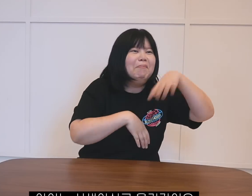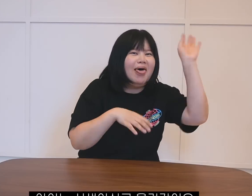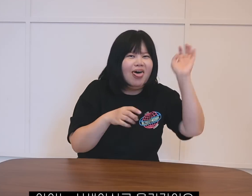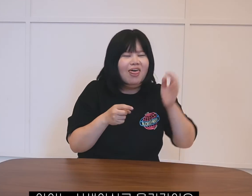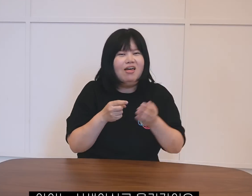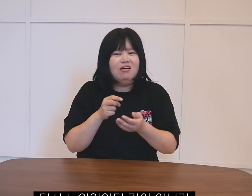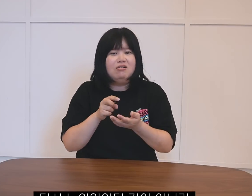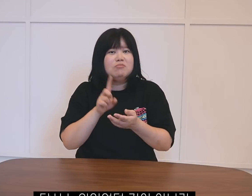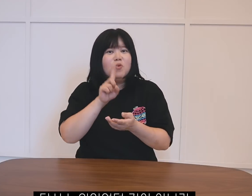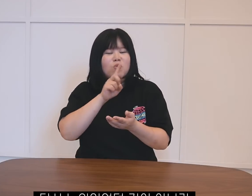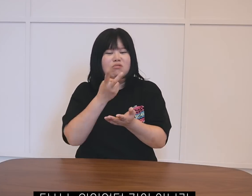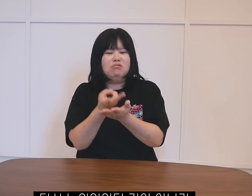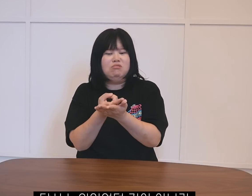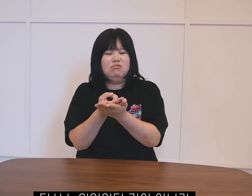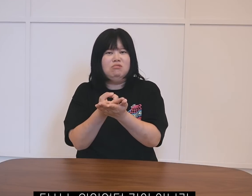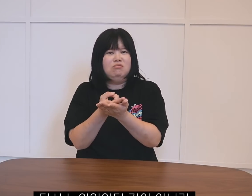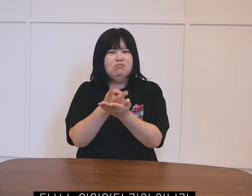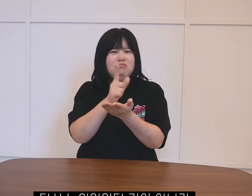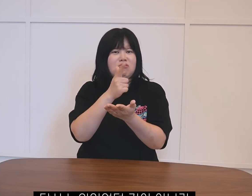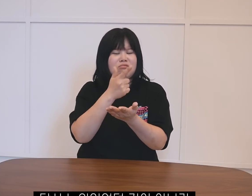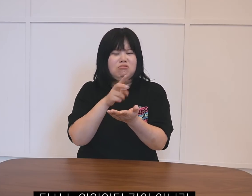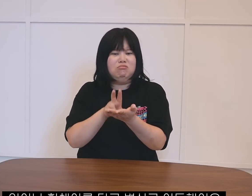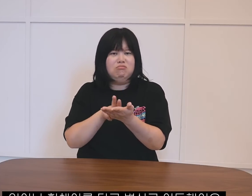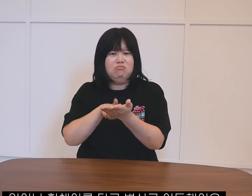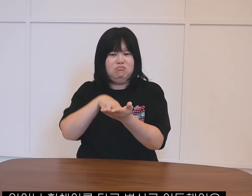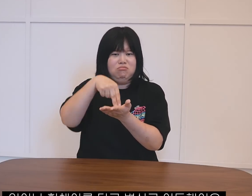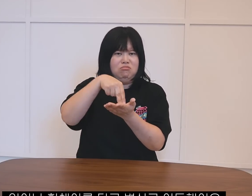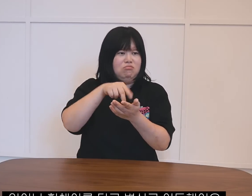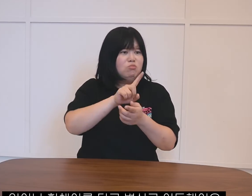and her baby was moved to her newborn room. I was not lying down at the time,